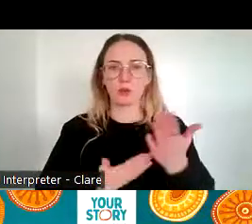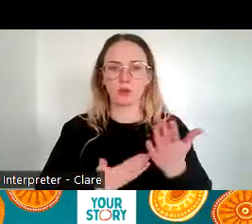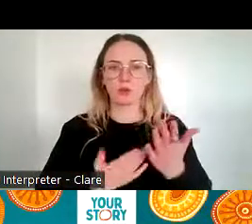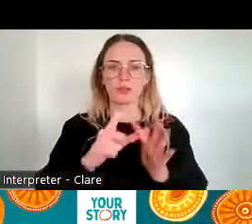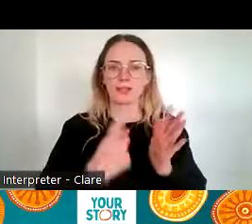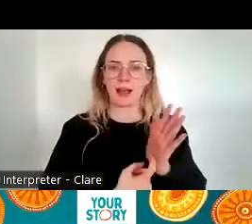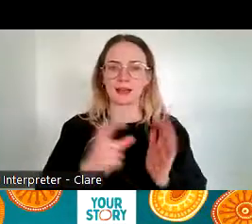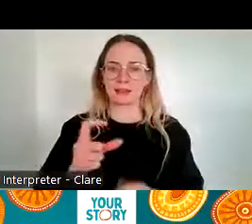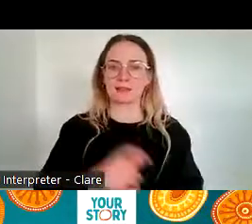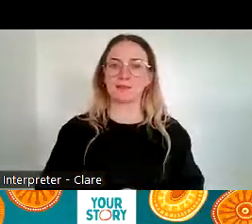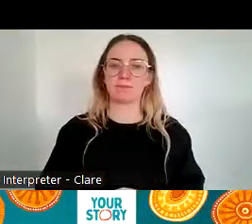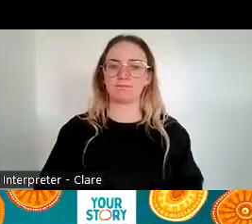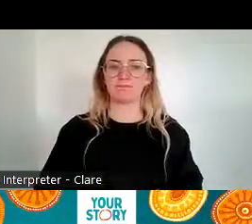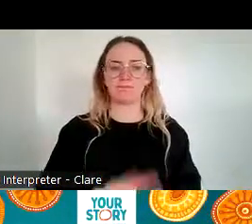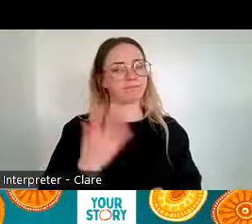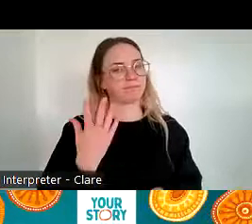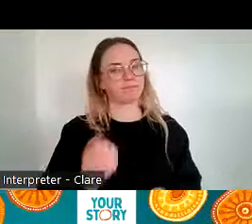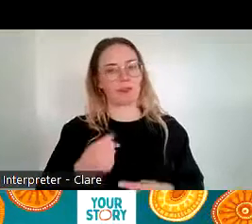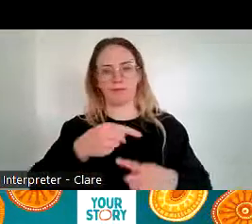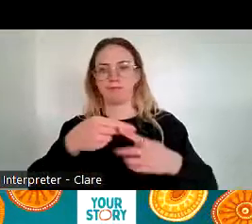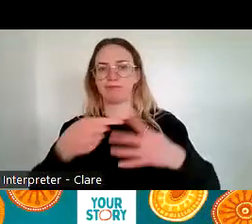There are a number of different ways it can be done. It can be done